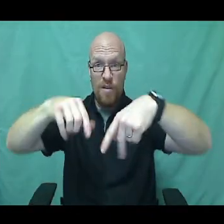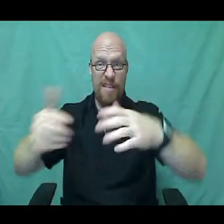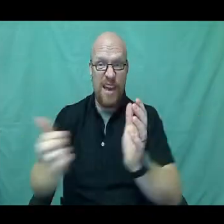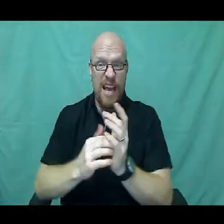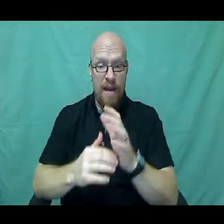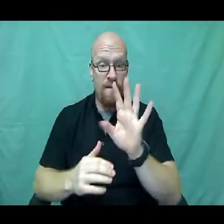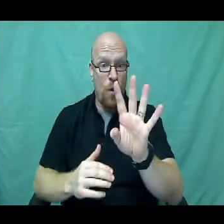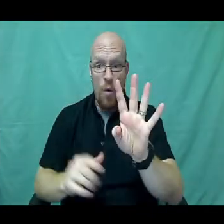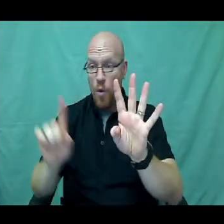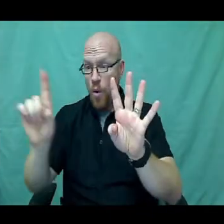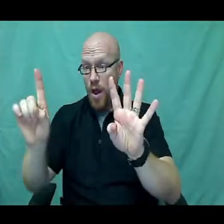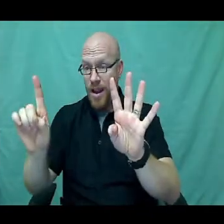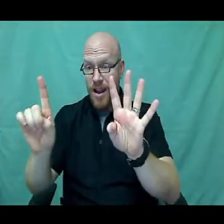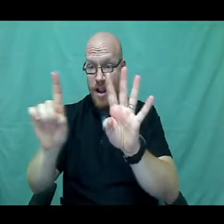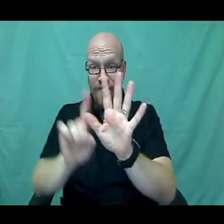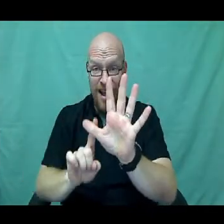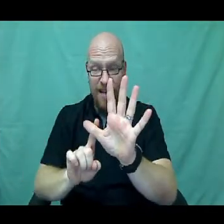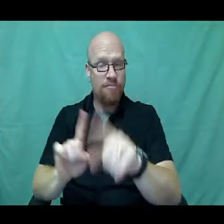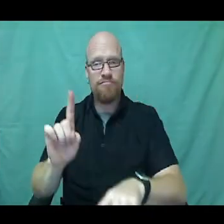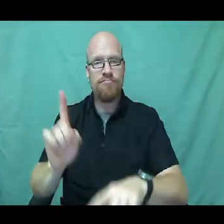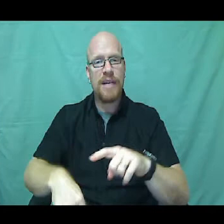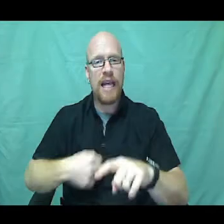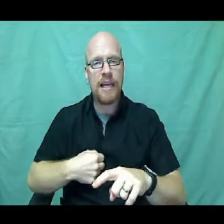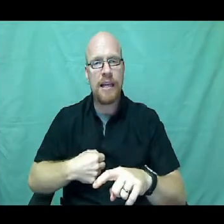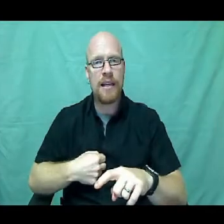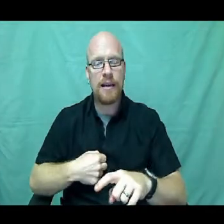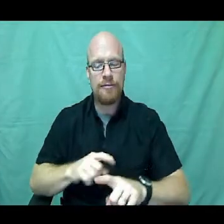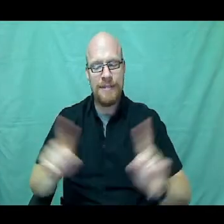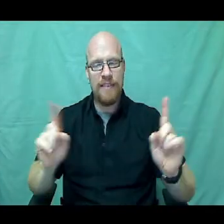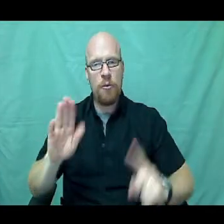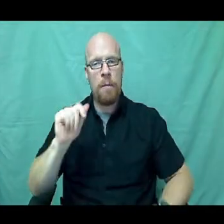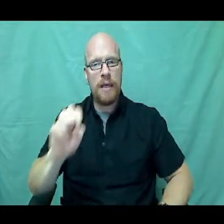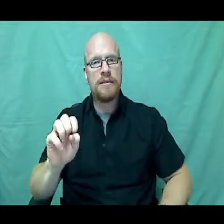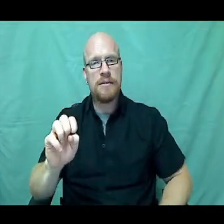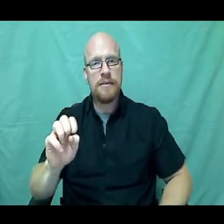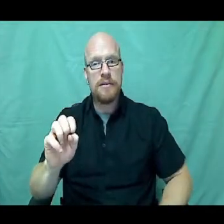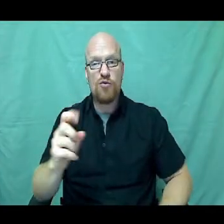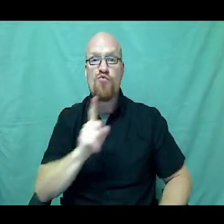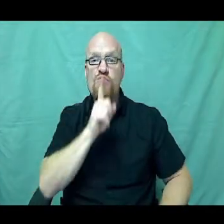So in the denominator we have p and q again, can't multiply them together because the bases don't match.